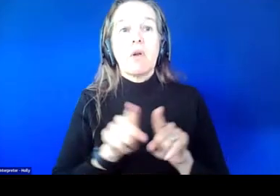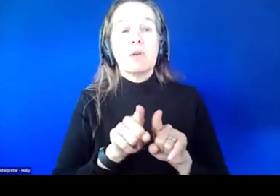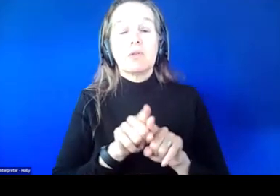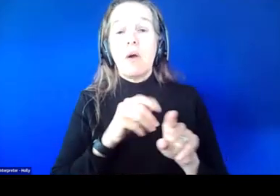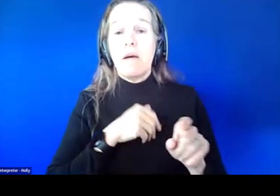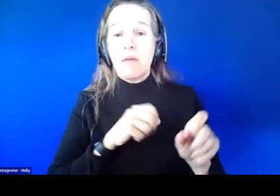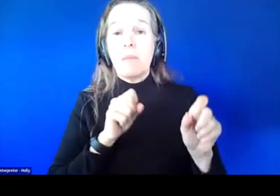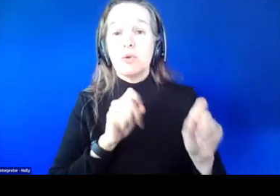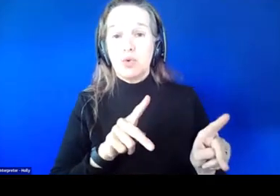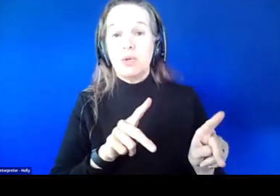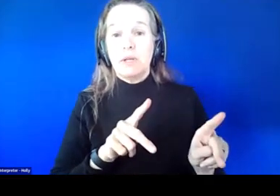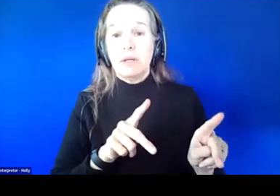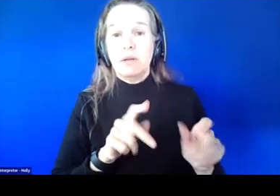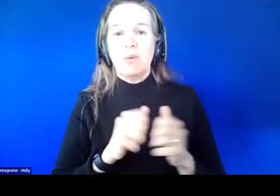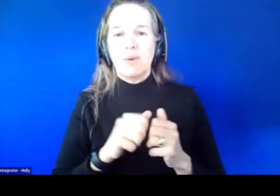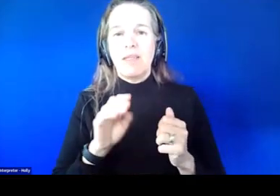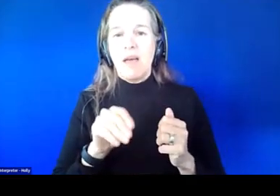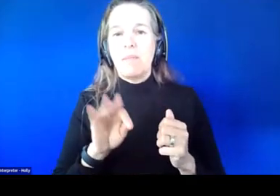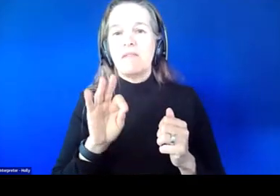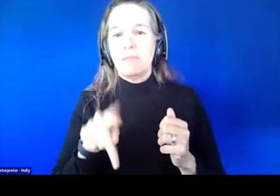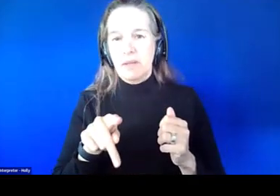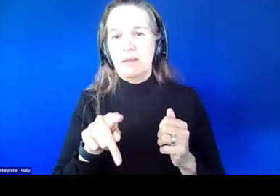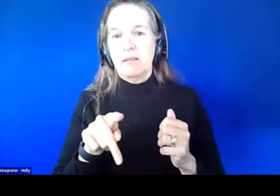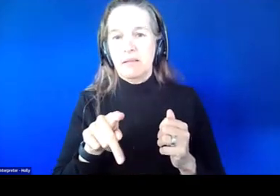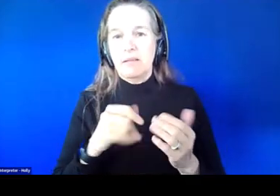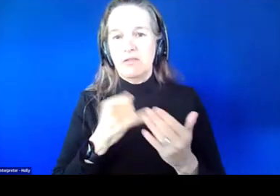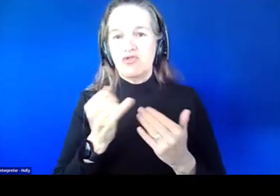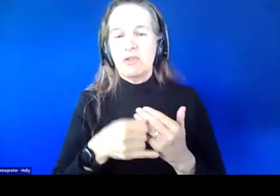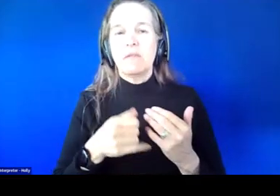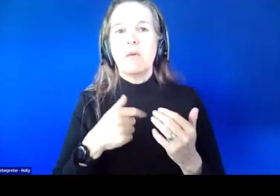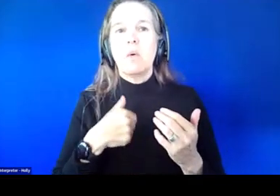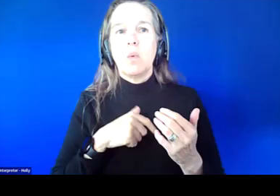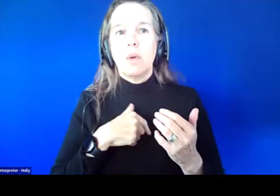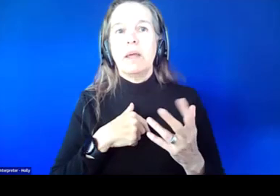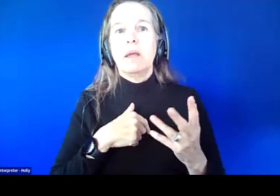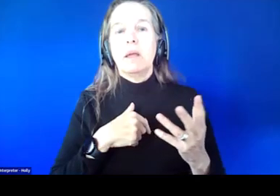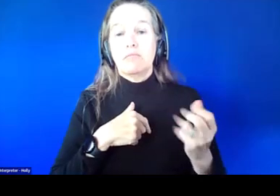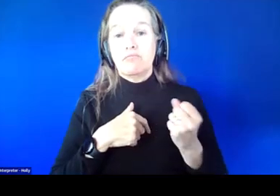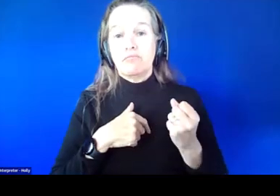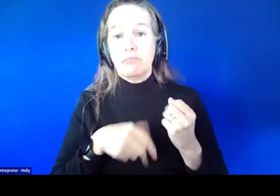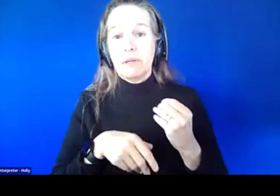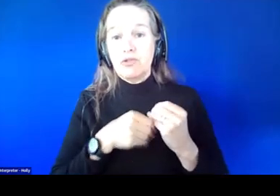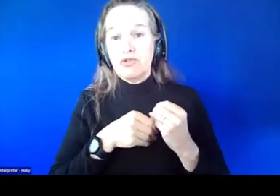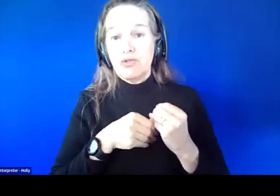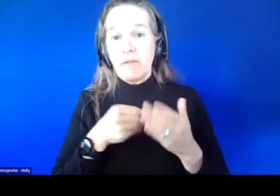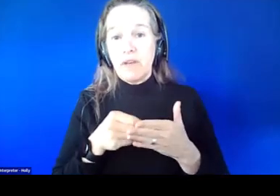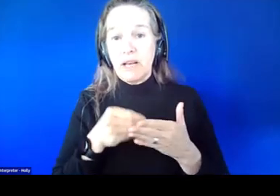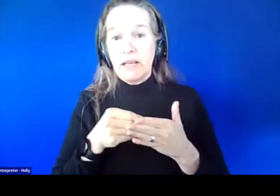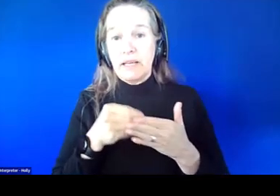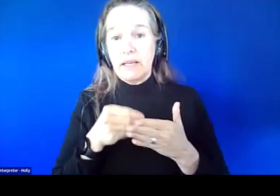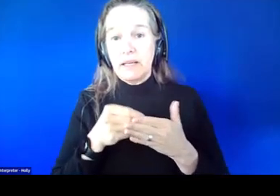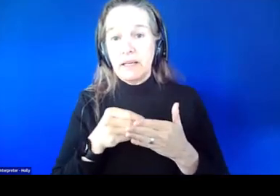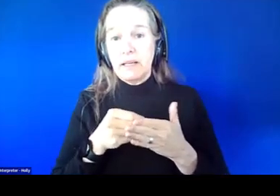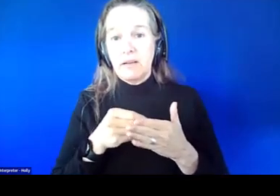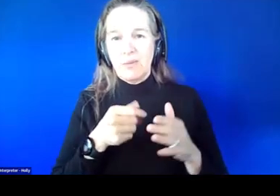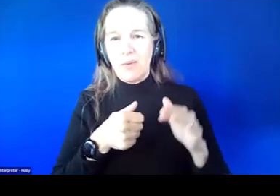the Money Follows the Person Tribal Initiative that we bring additional funding within the MFPTI contract